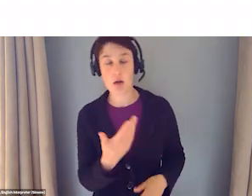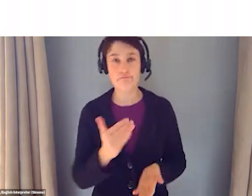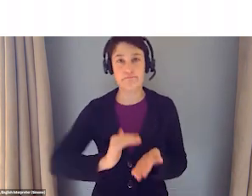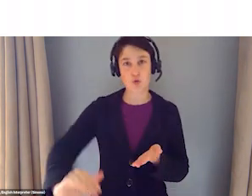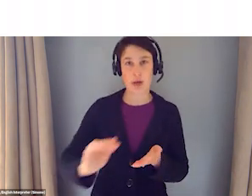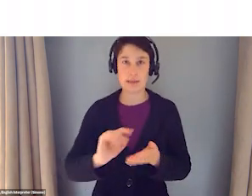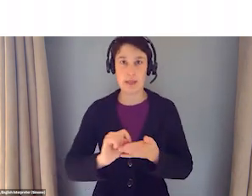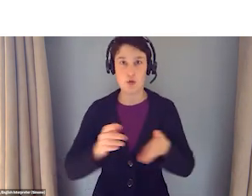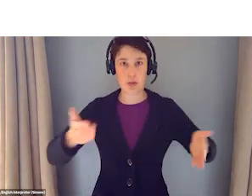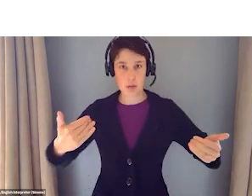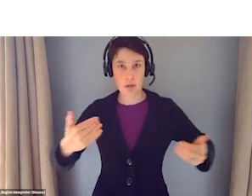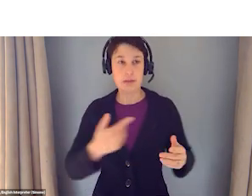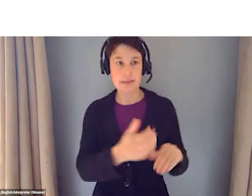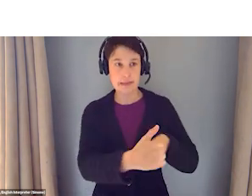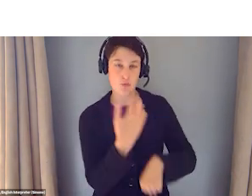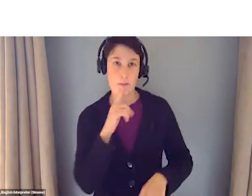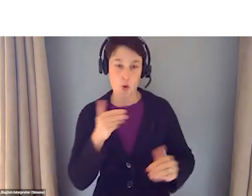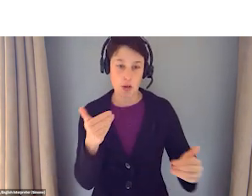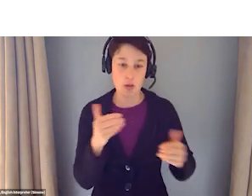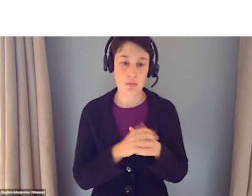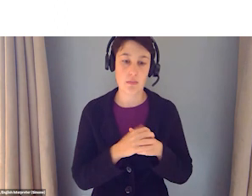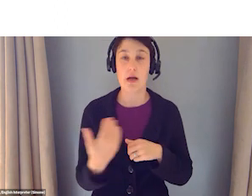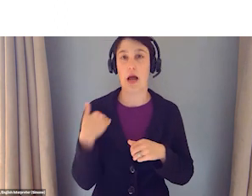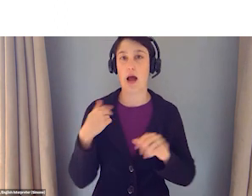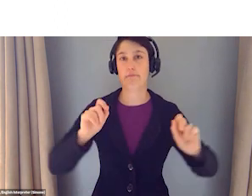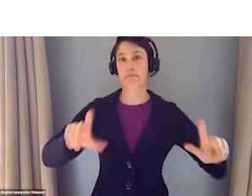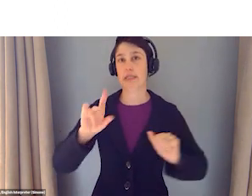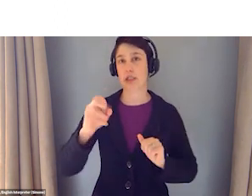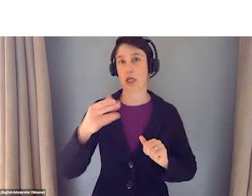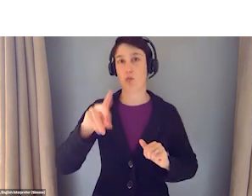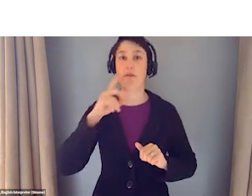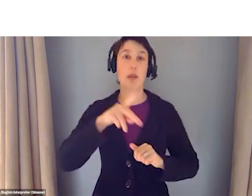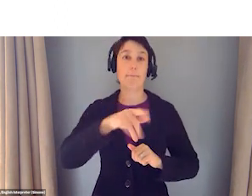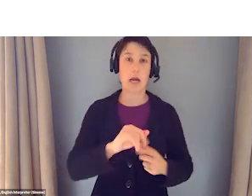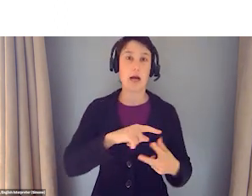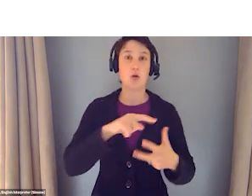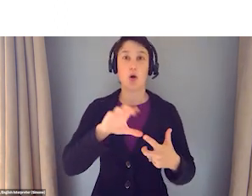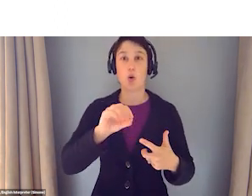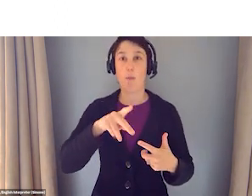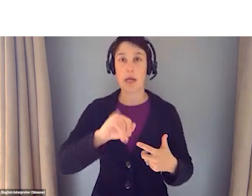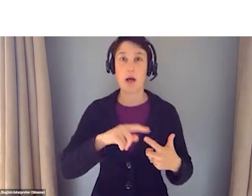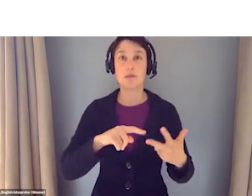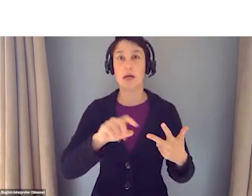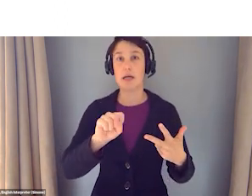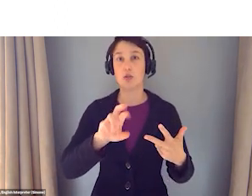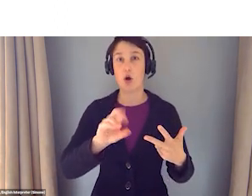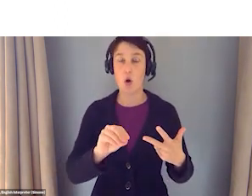There is a dashboard for the PIs, the co-PIs, and the SRO, to go out and look at any of those report requirements.